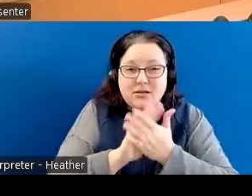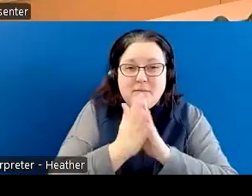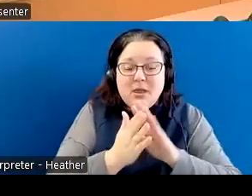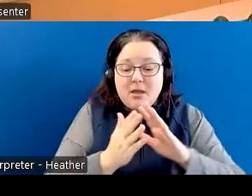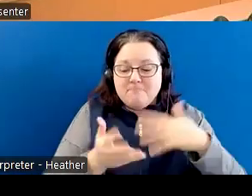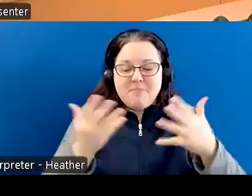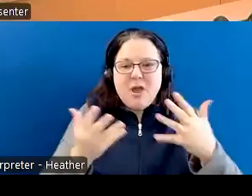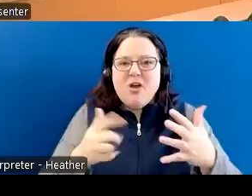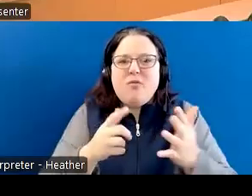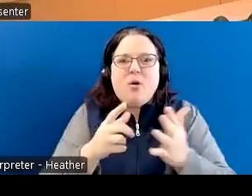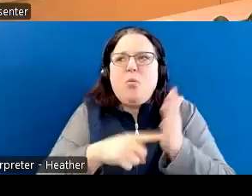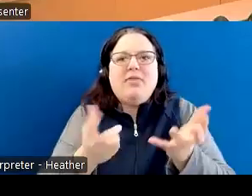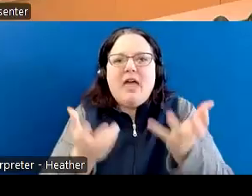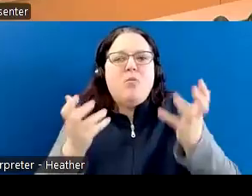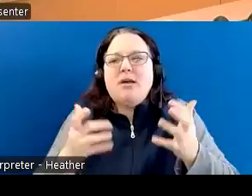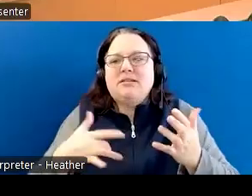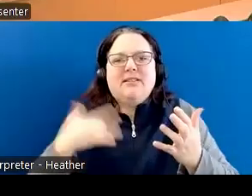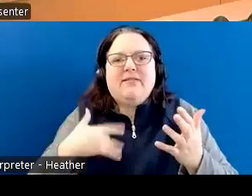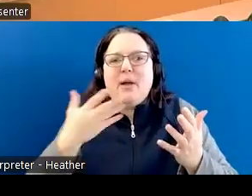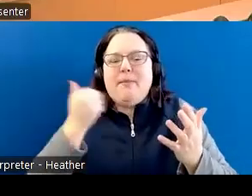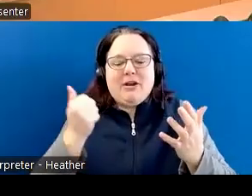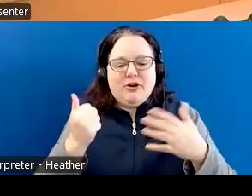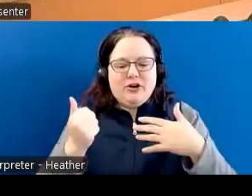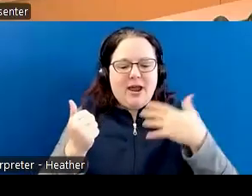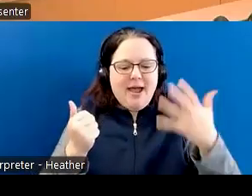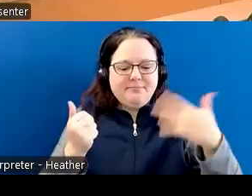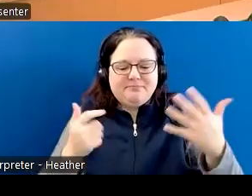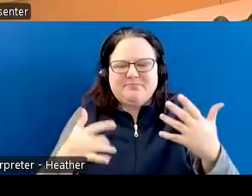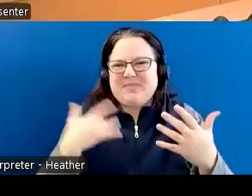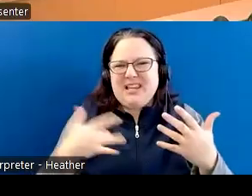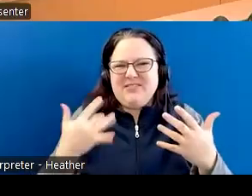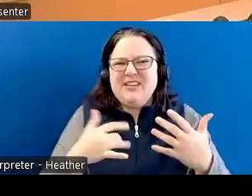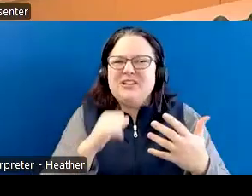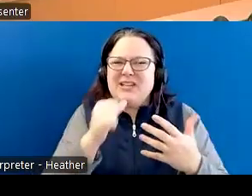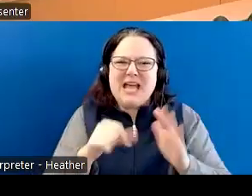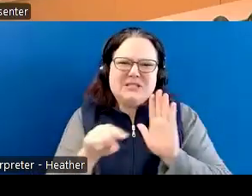want to desire to feel better and to feel um not so stigmatized. So again,